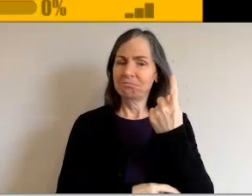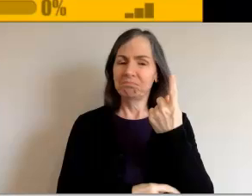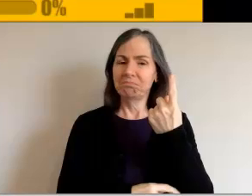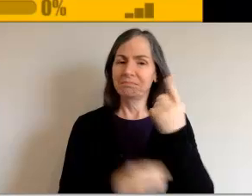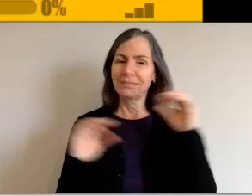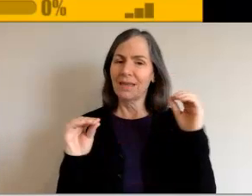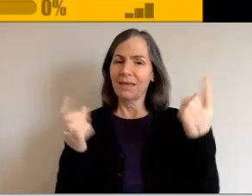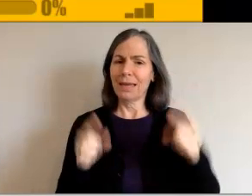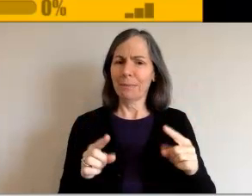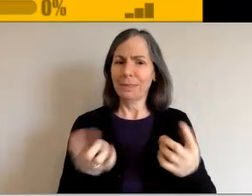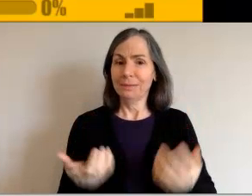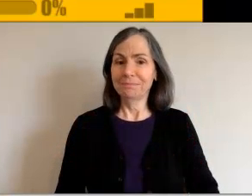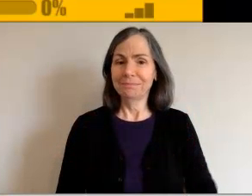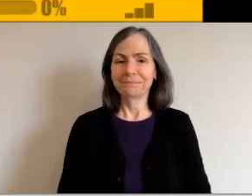It didn't do anything.